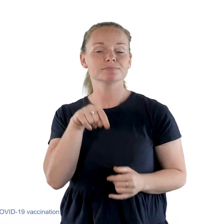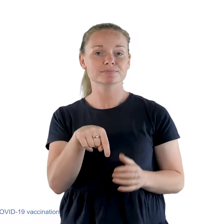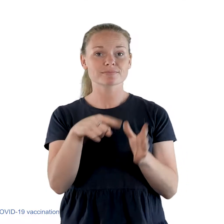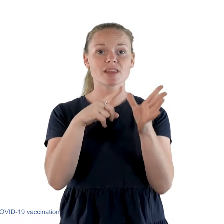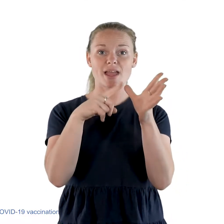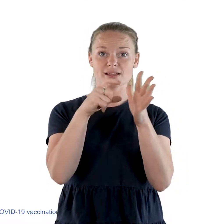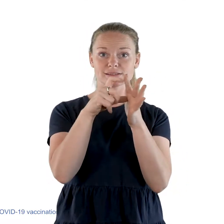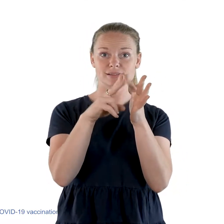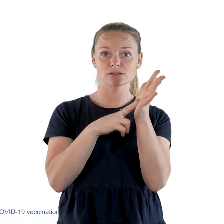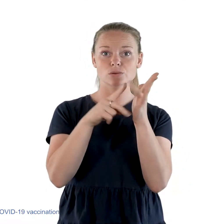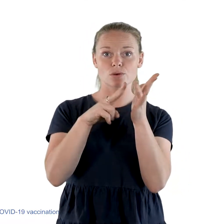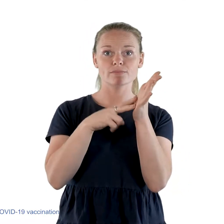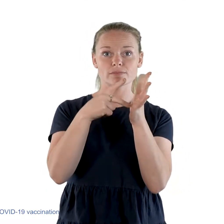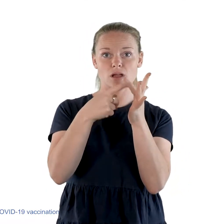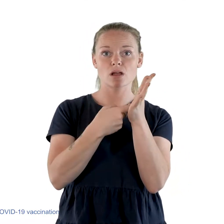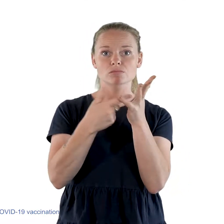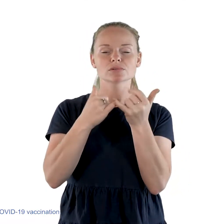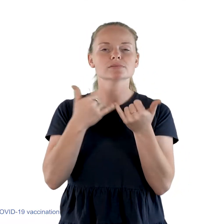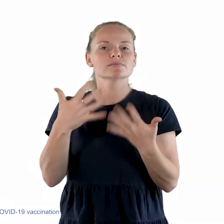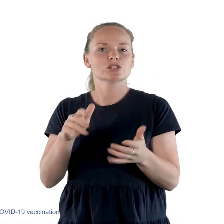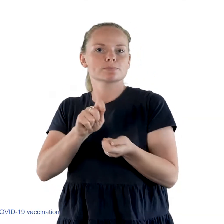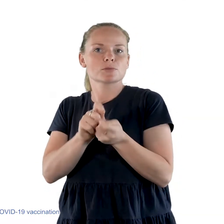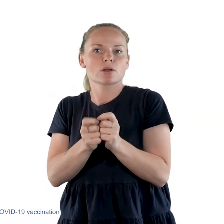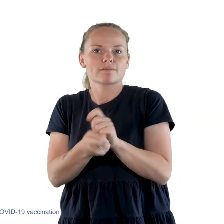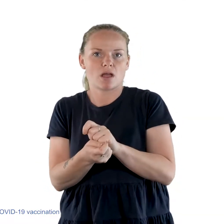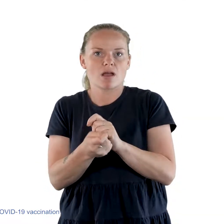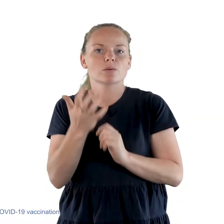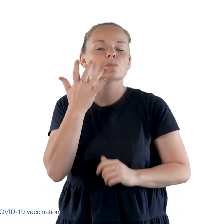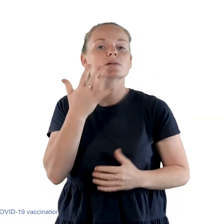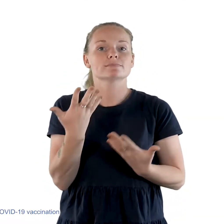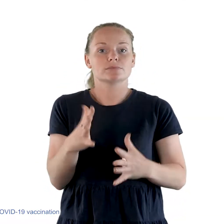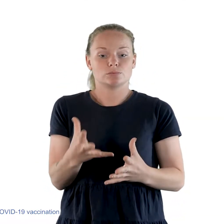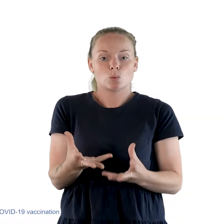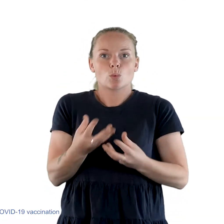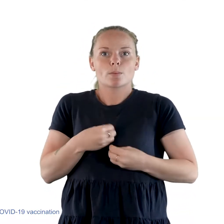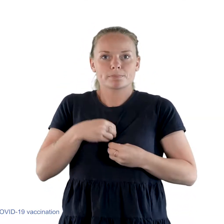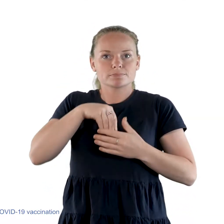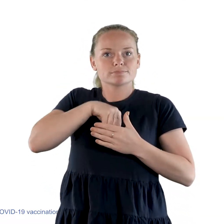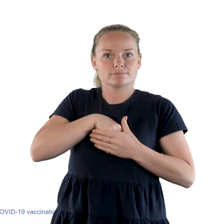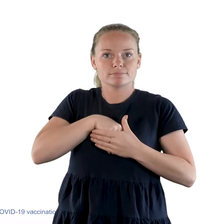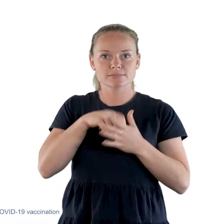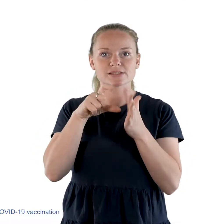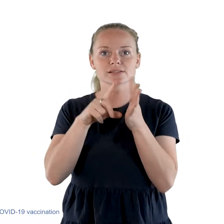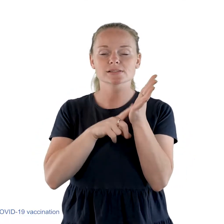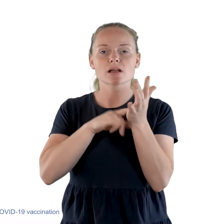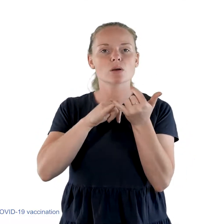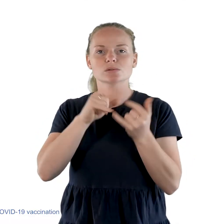The adenovirus has been modified so that it cannot replicate once it is inside cells.